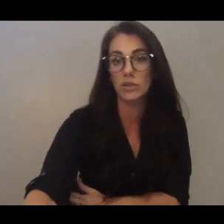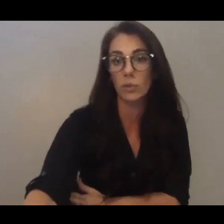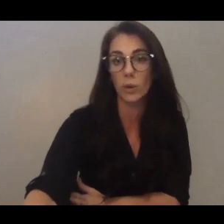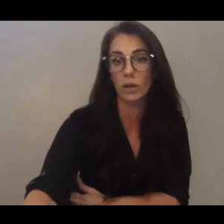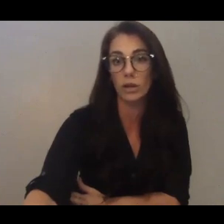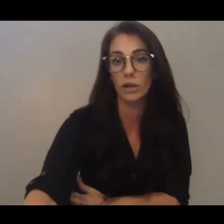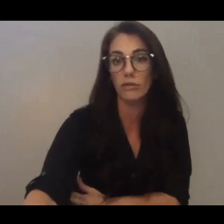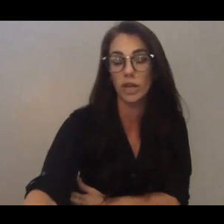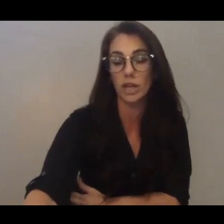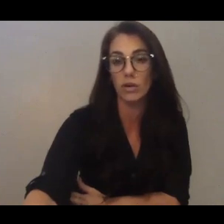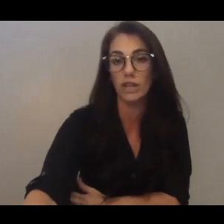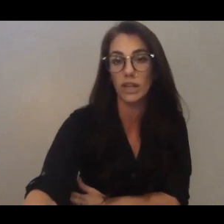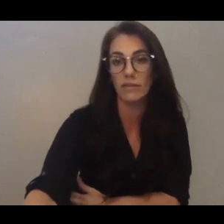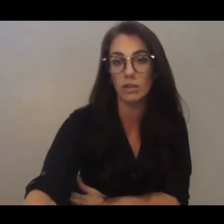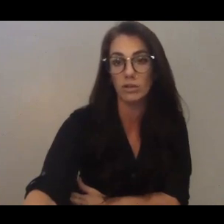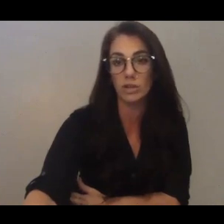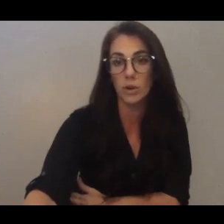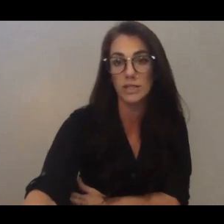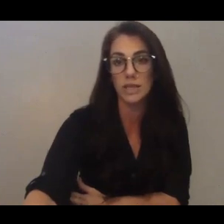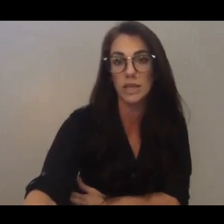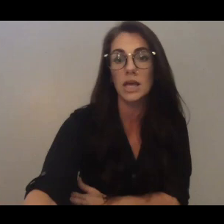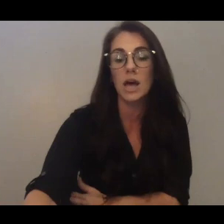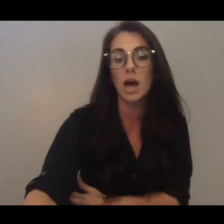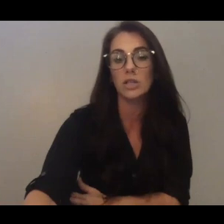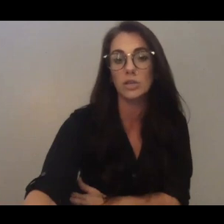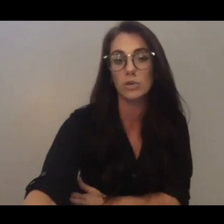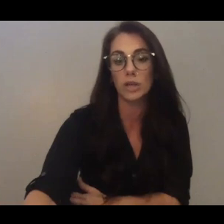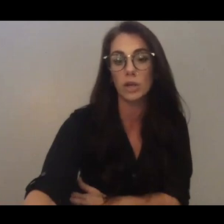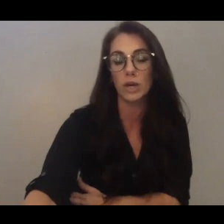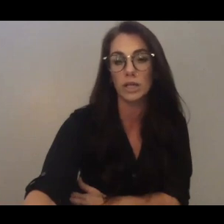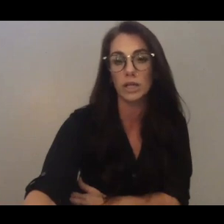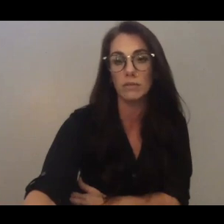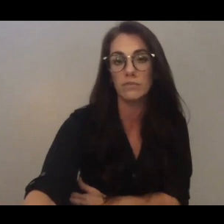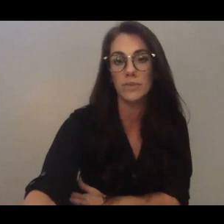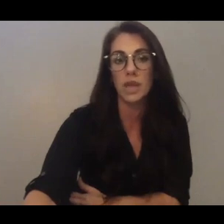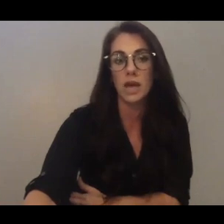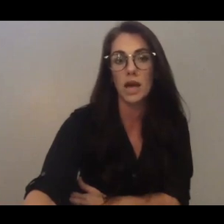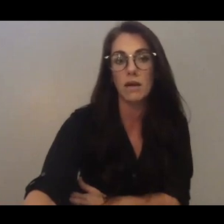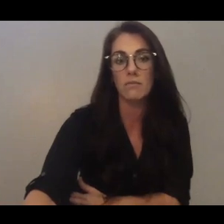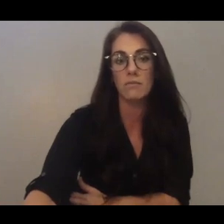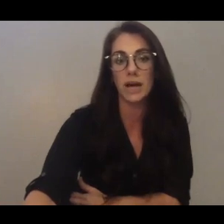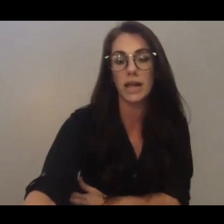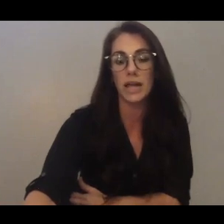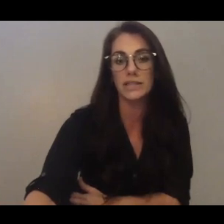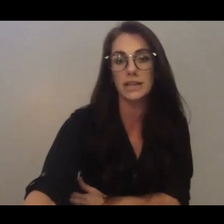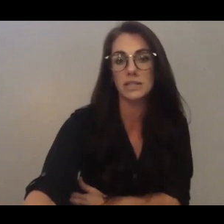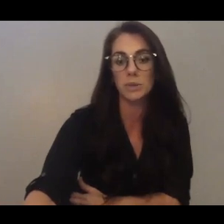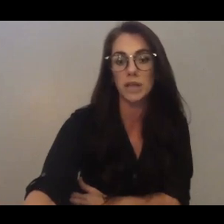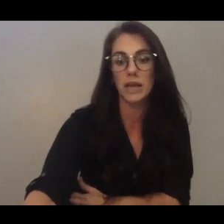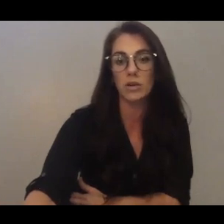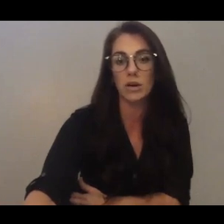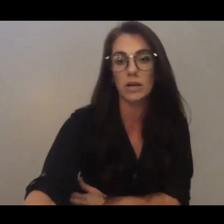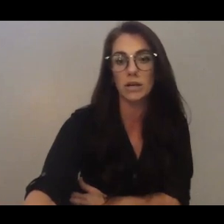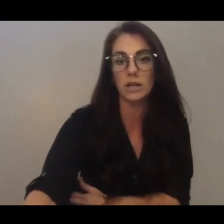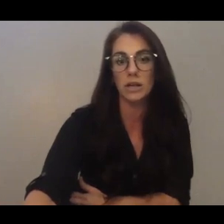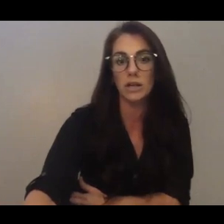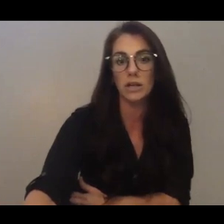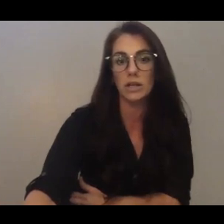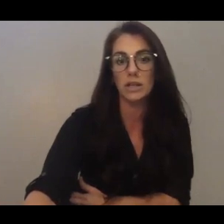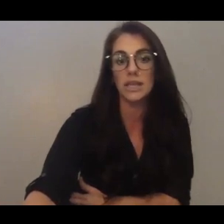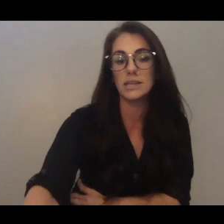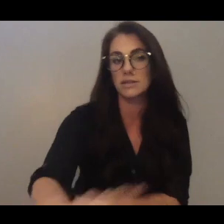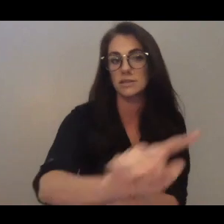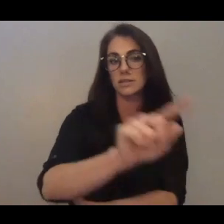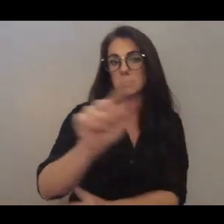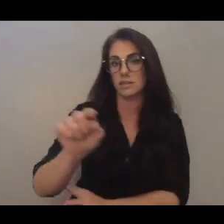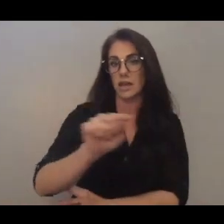Wheeler video of 11 through 20 I'll do it really quickly but it does play on these signs